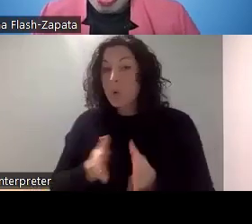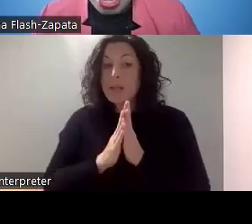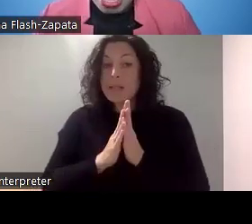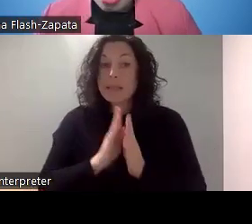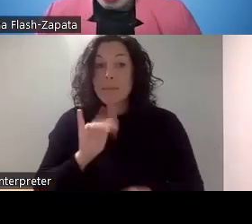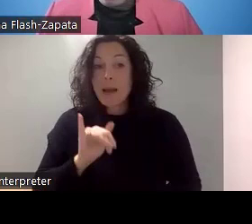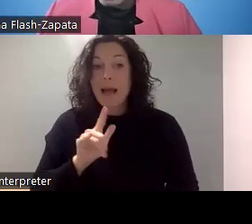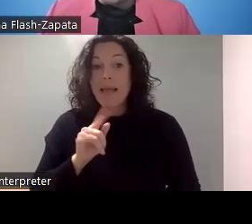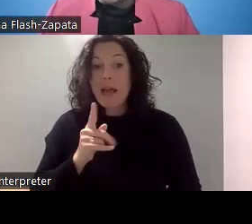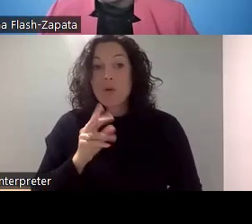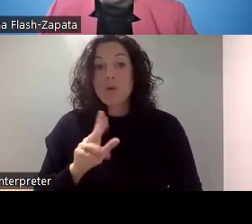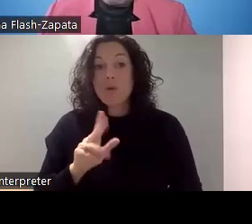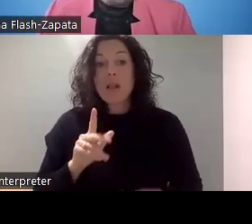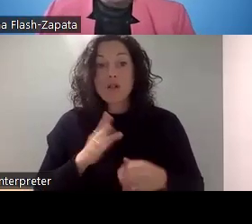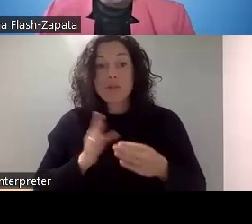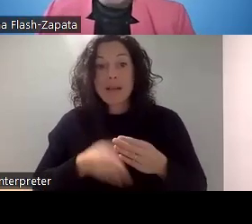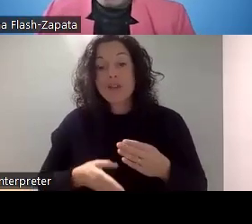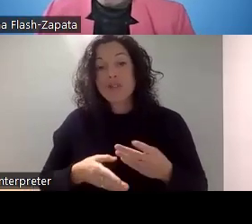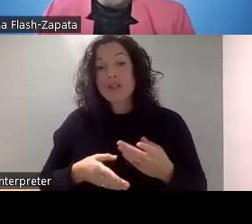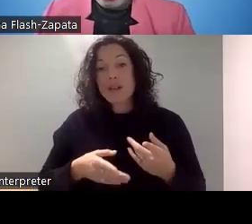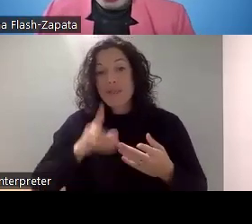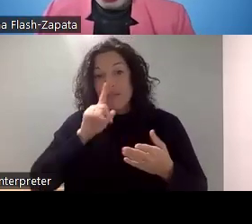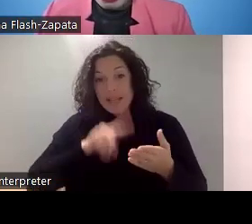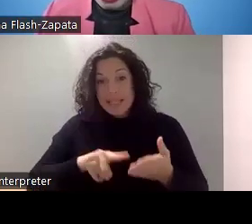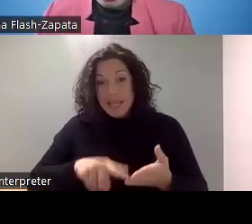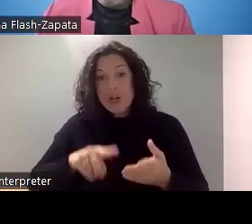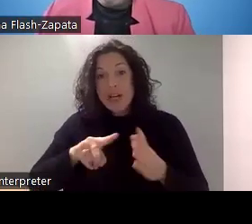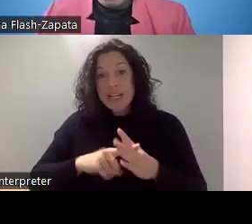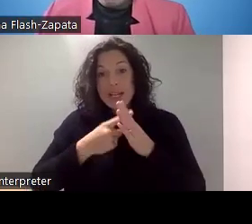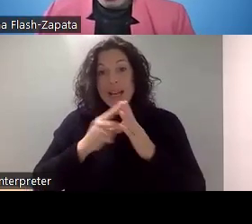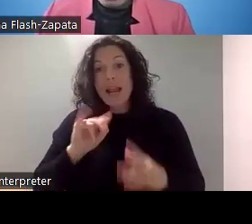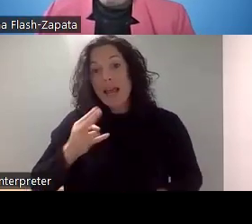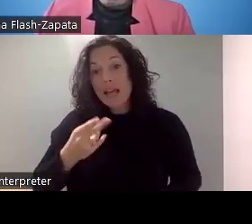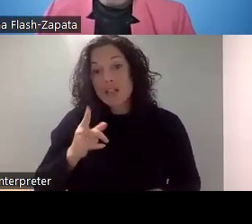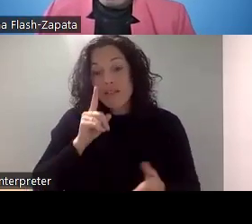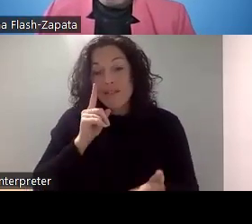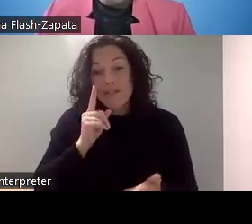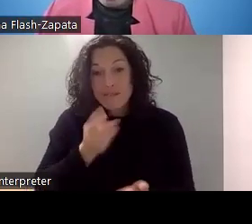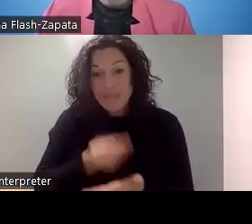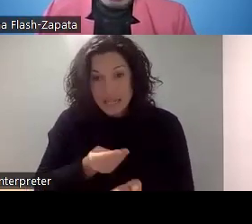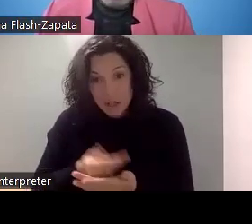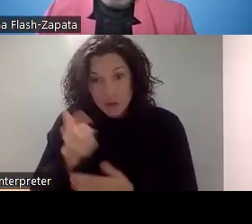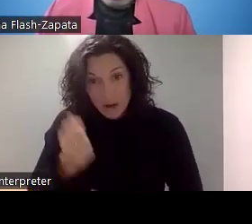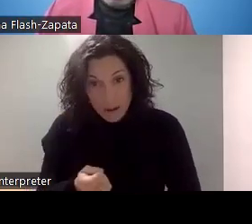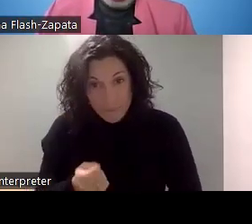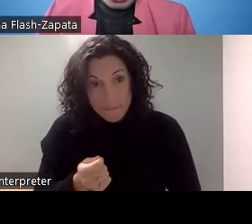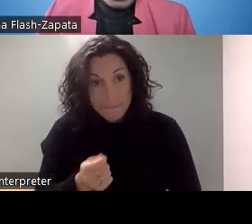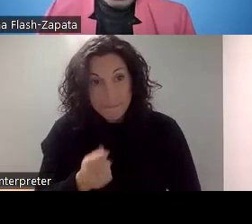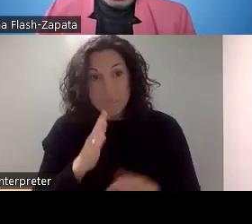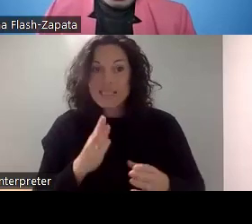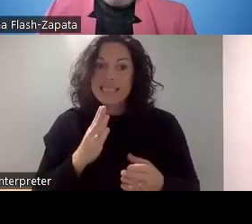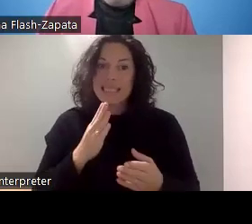of an investigator-initiated NIH-funded grant where Person D was a PI,